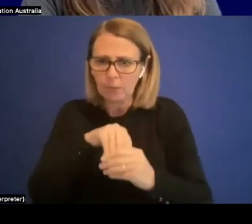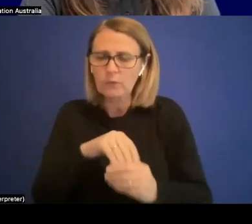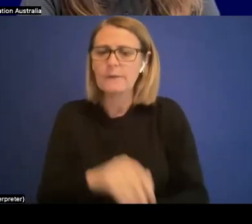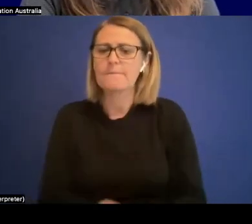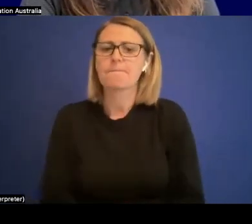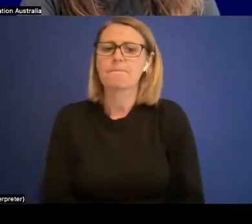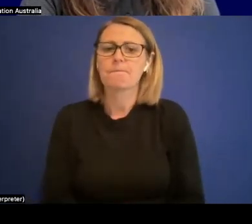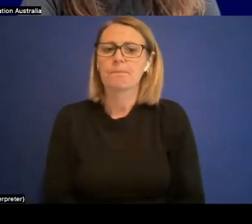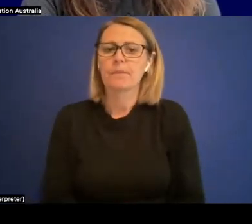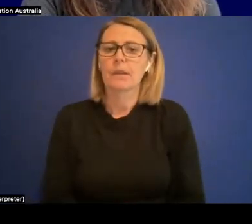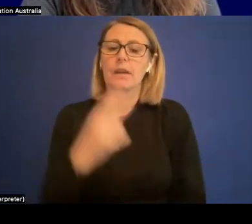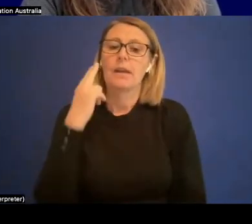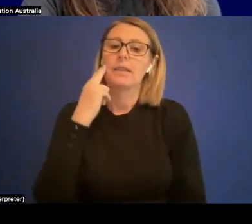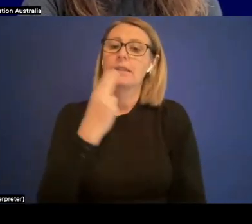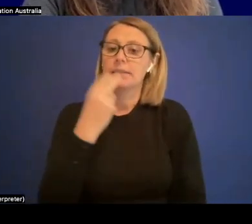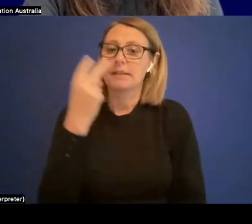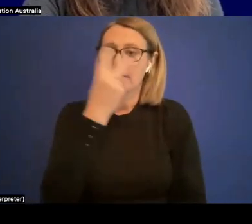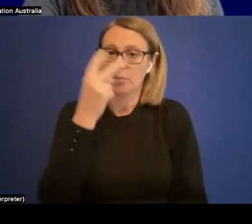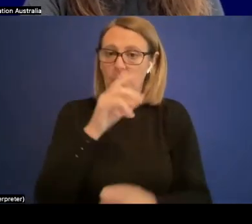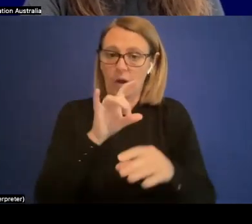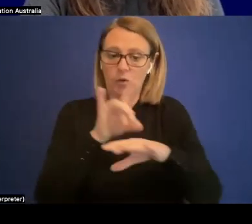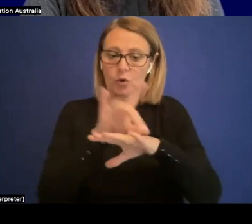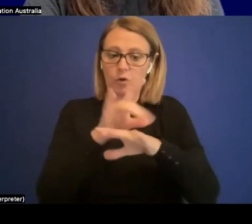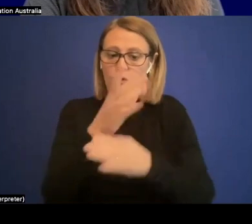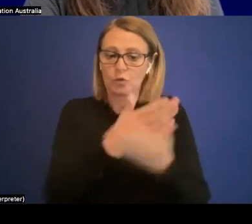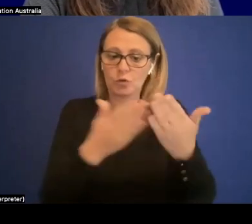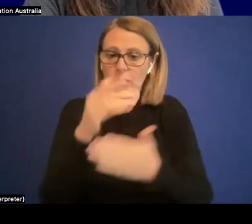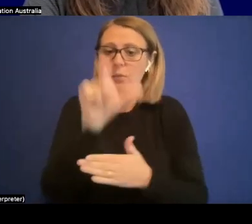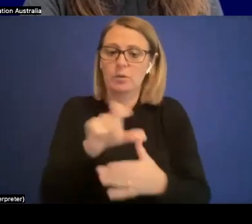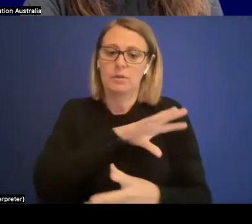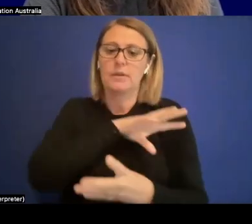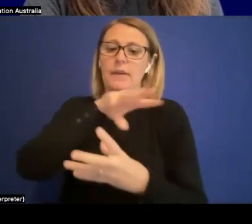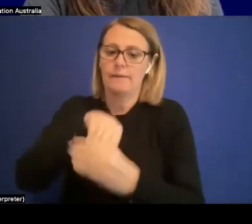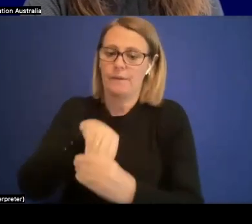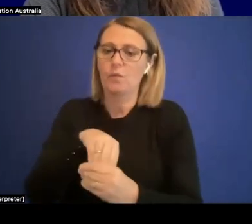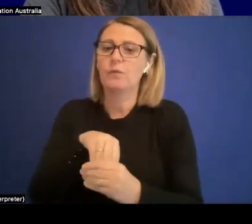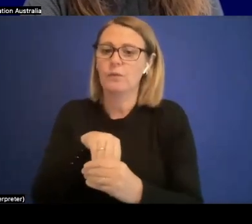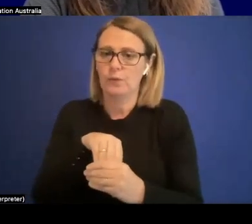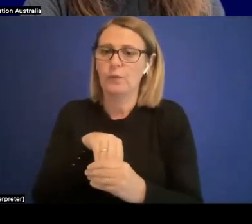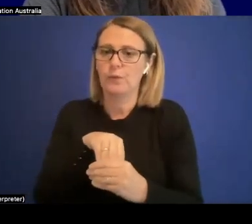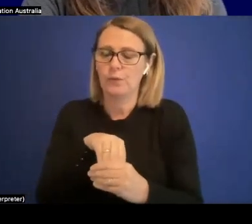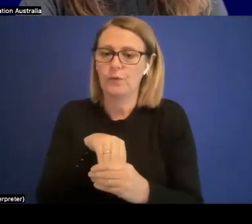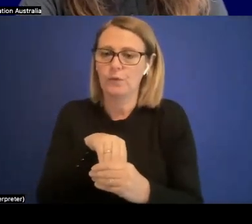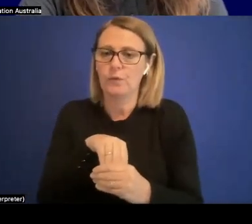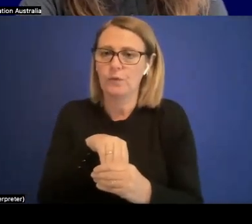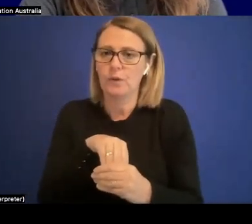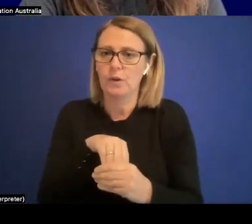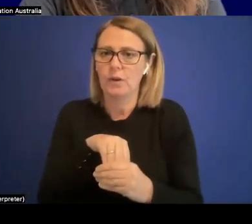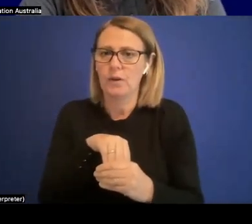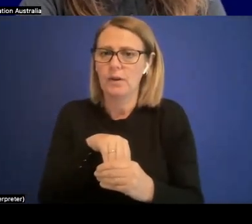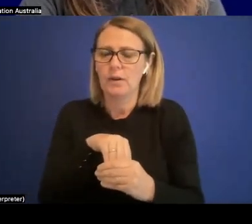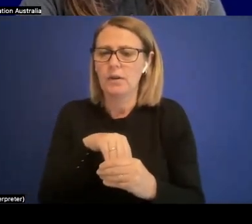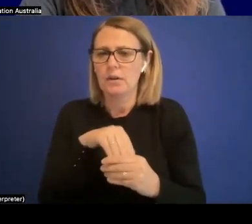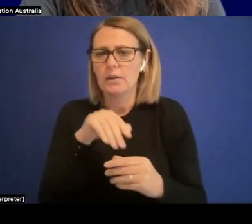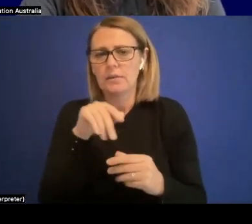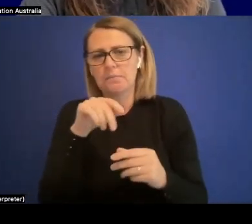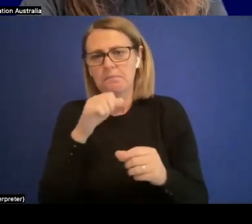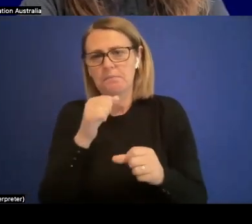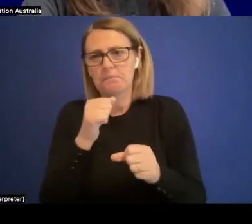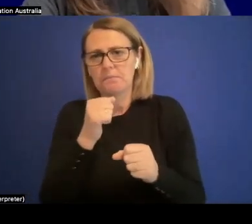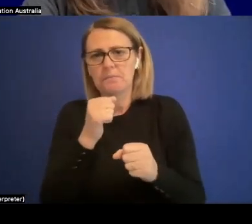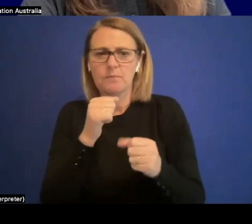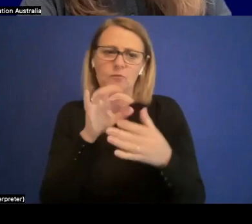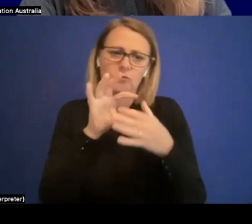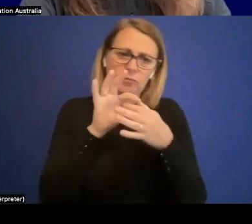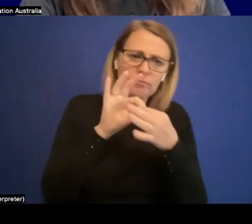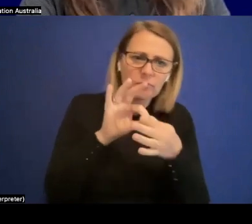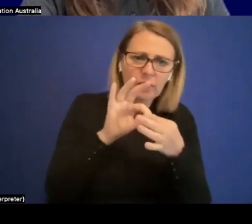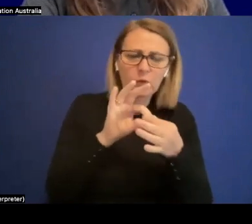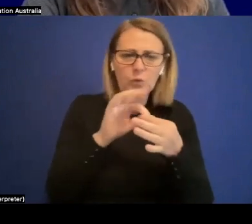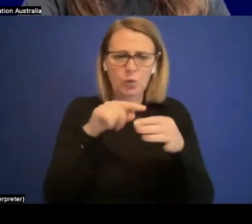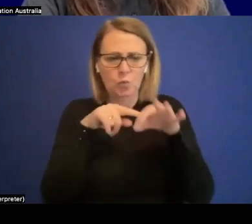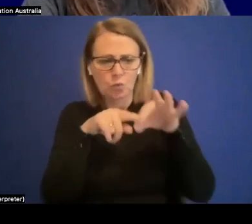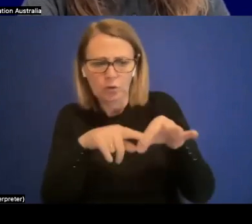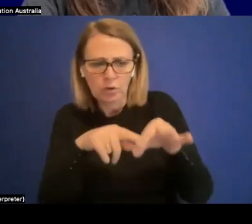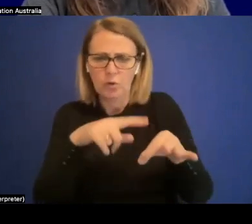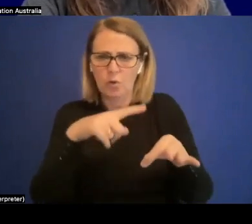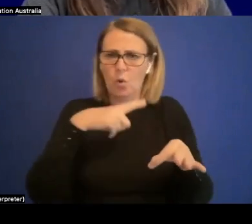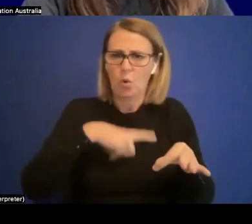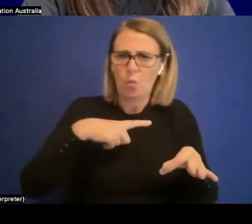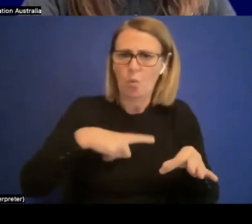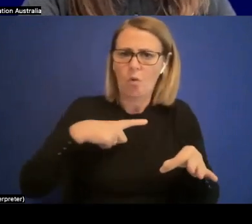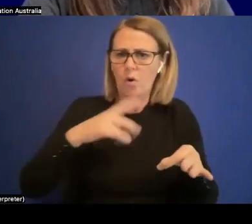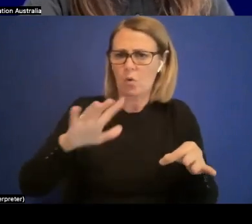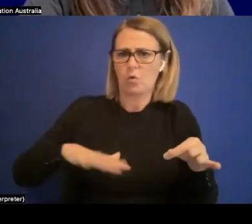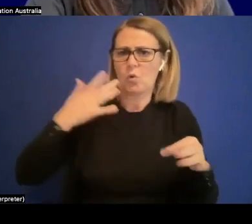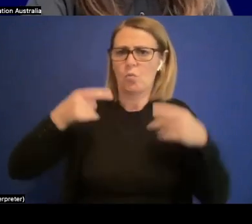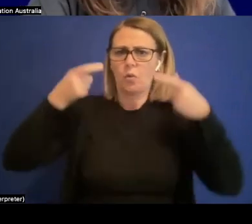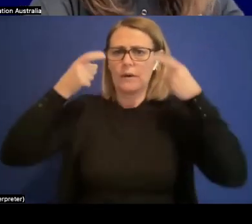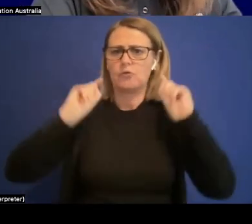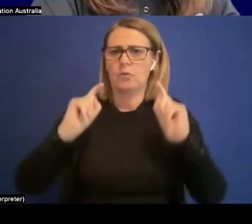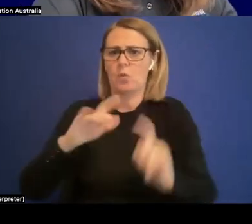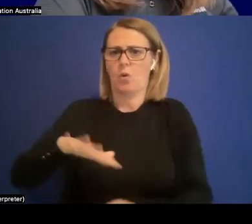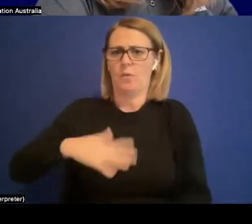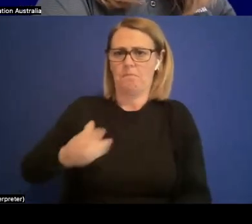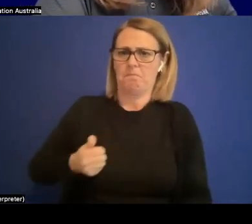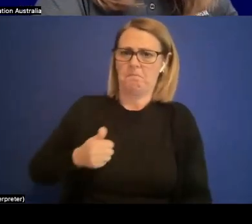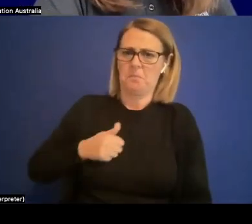consultant also got involved particularly around questioning the reluctance to use hearing aids.